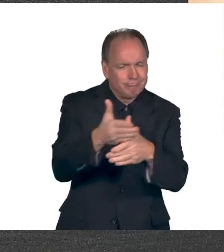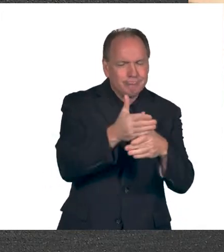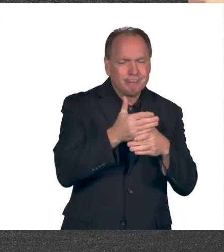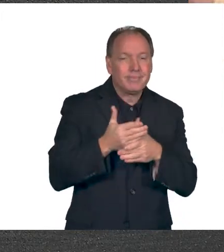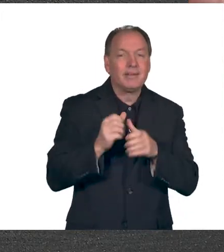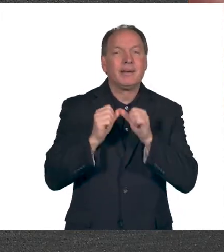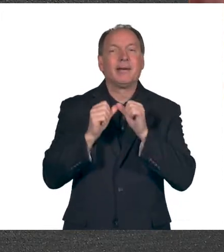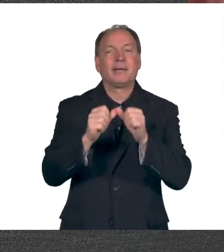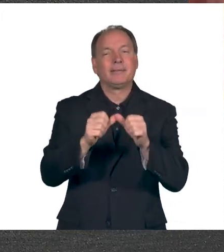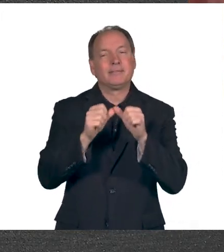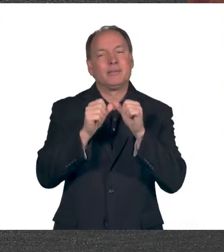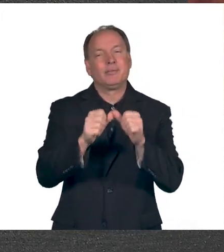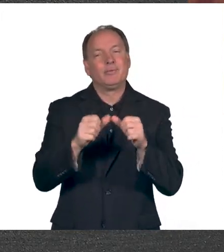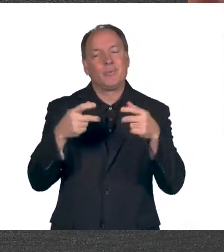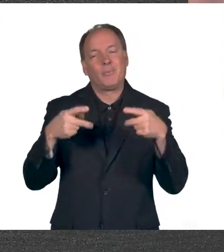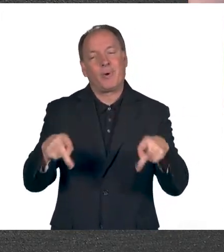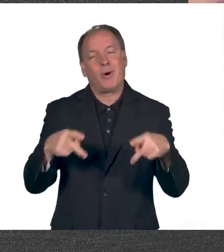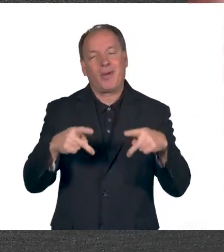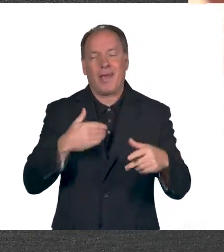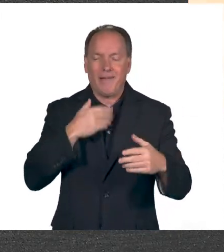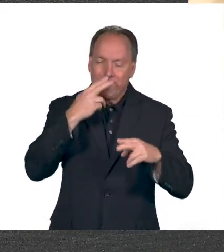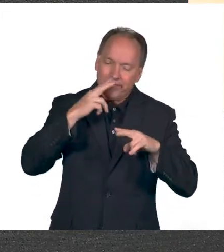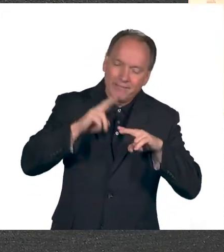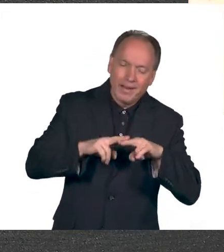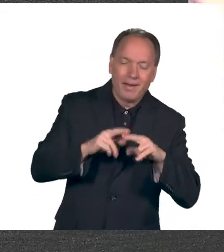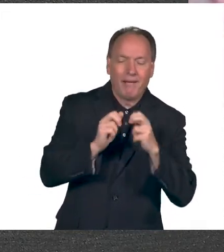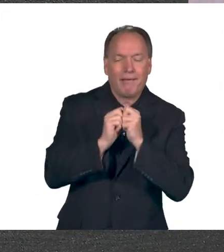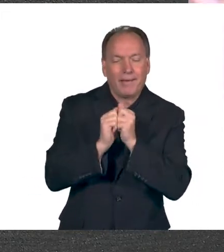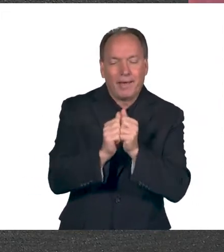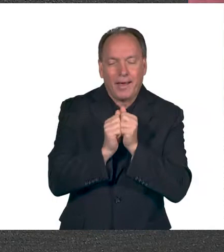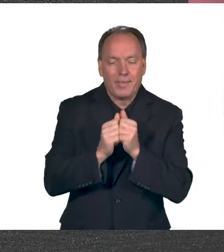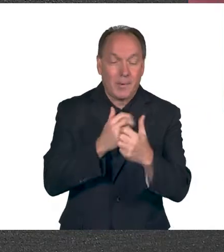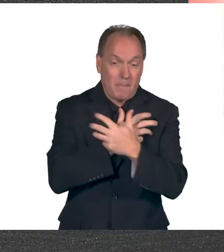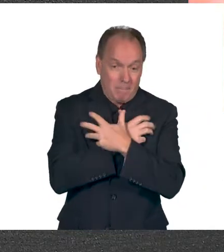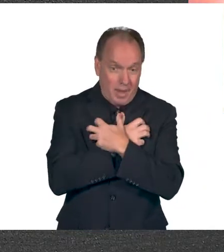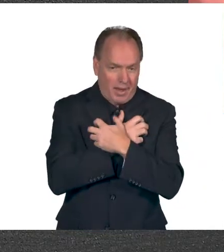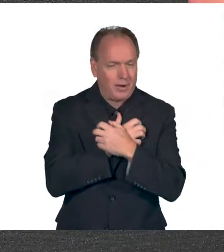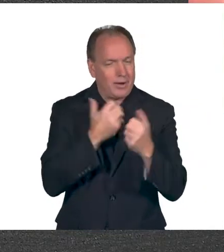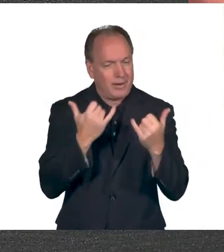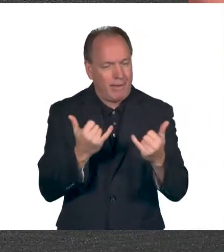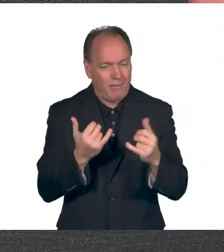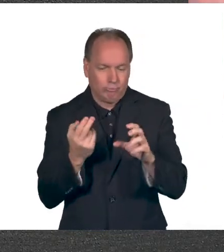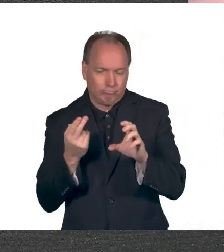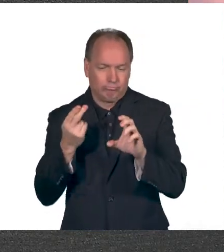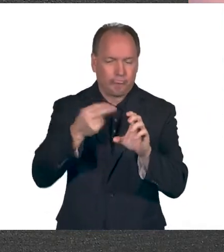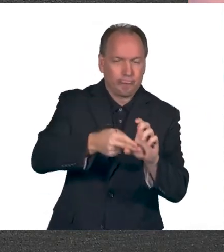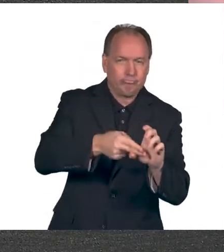So they're going to continue the party and have fun, so bear can join in.